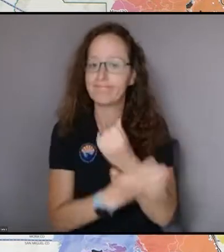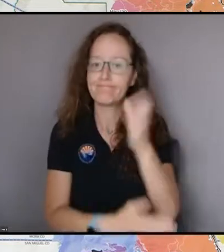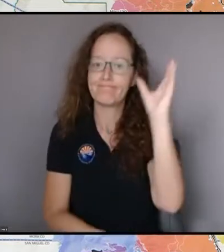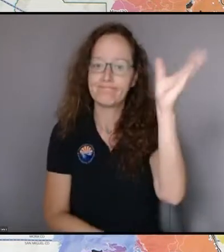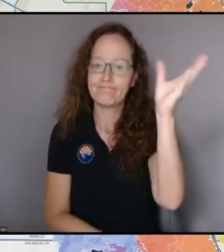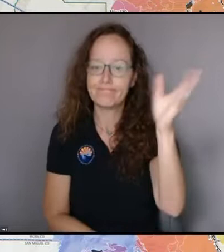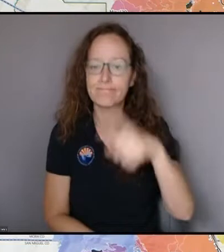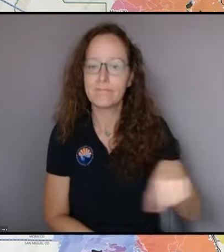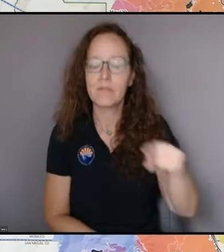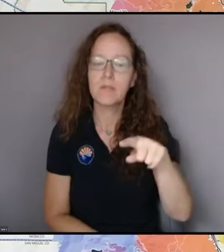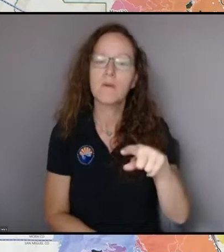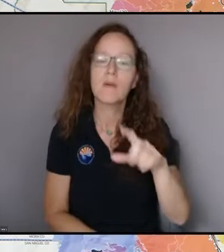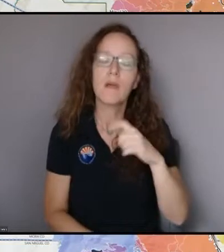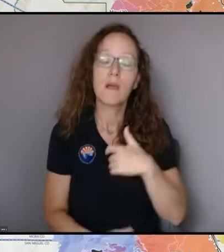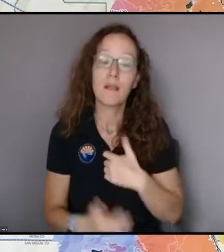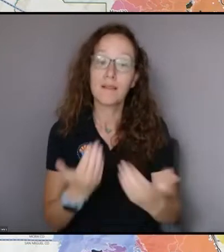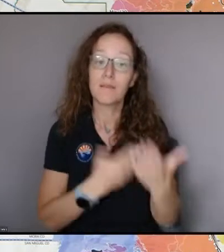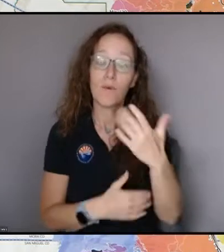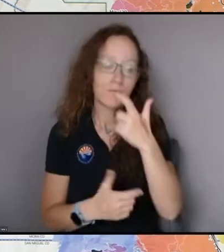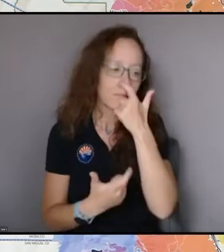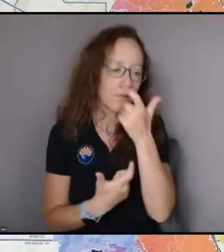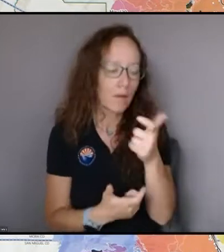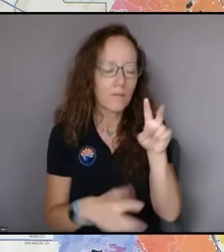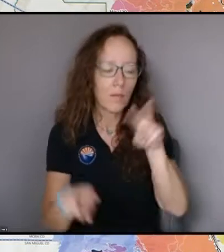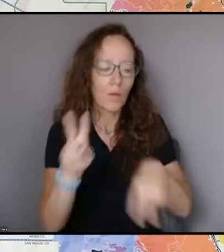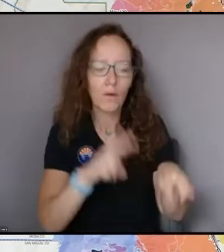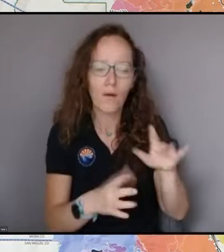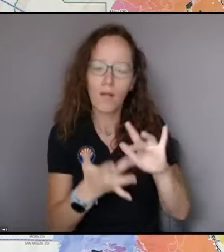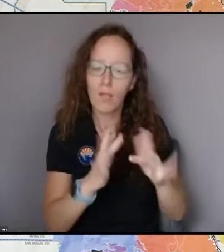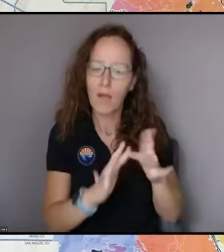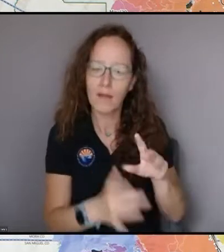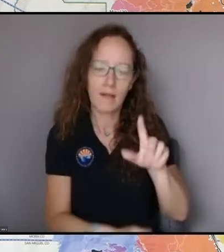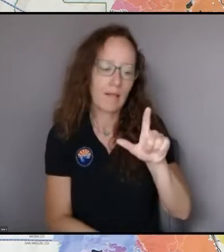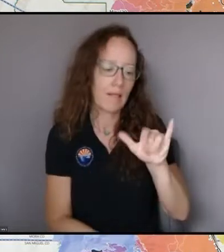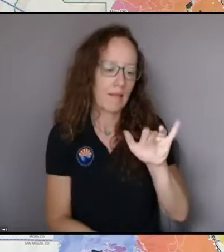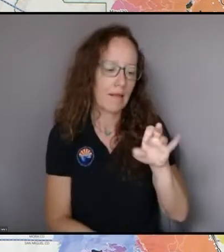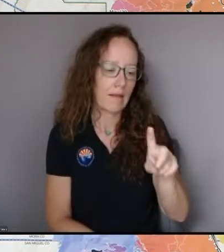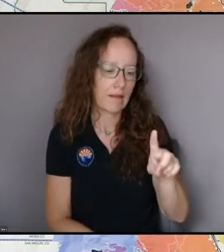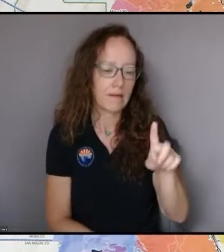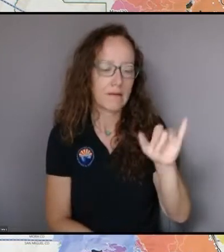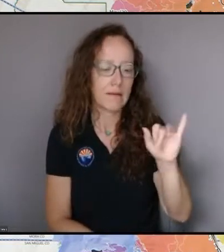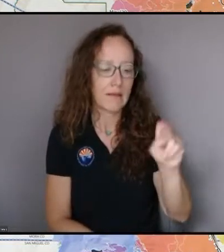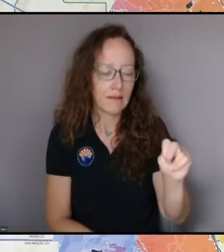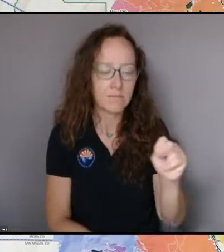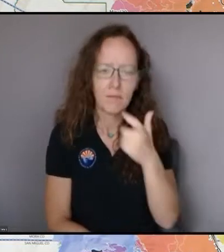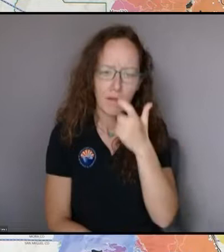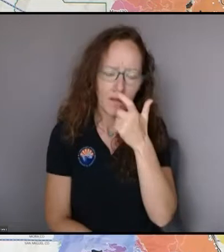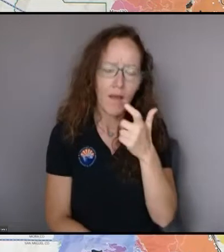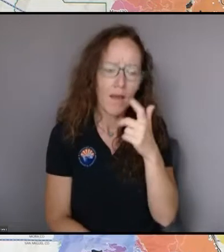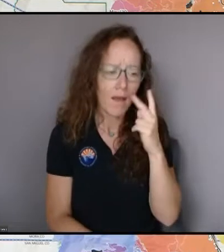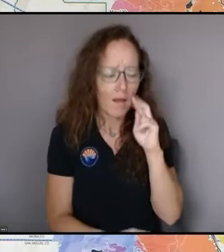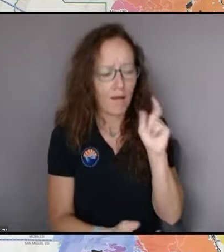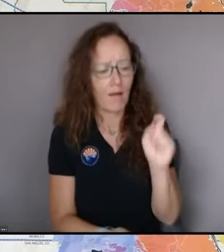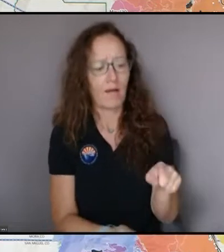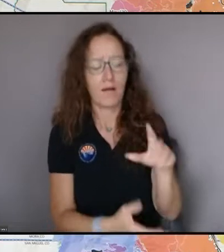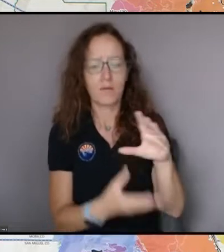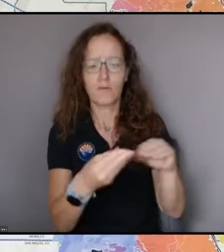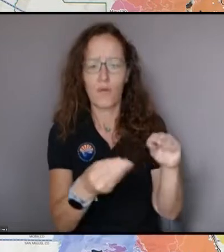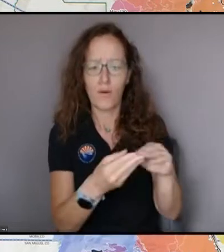was about a greeter at Walmart that had been-- he'd been arriving late to work 5, 10, 15 minutes, multiple